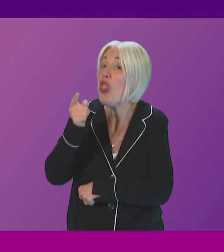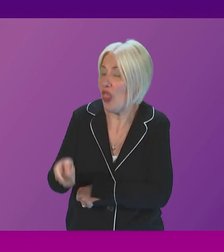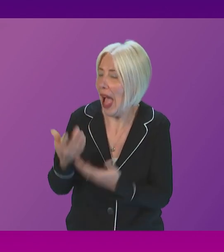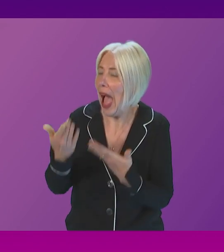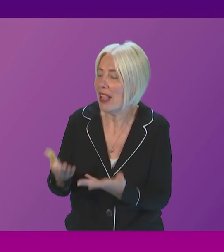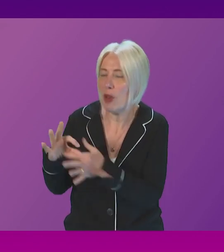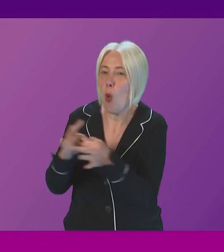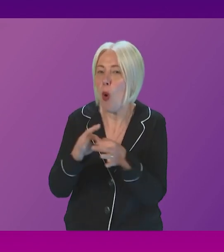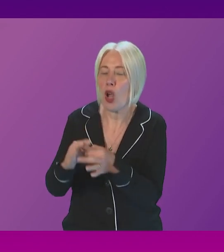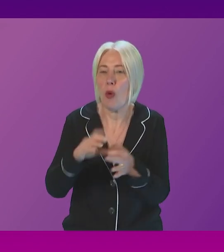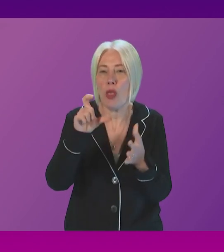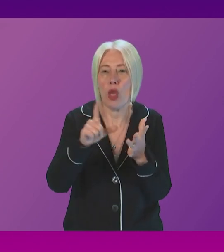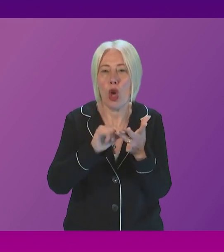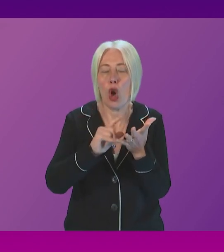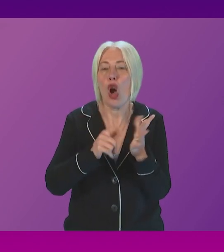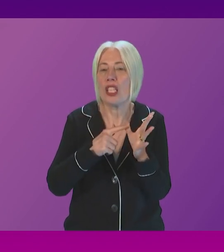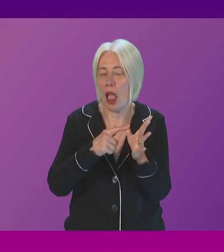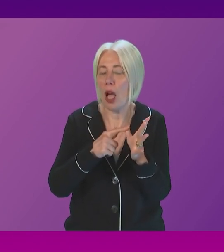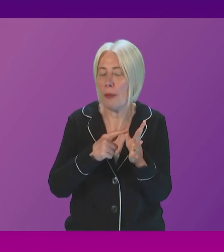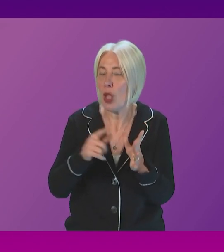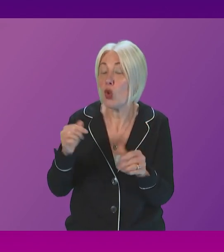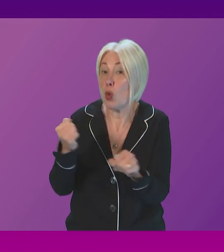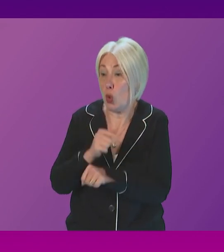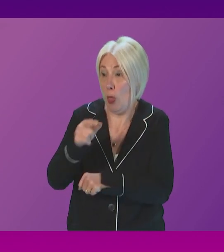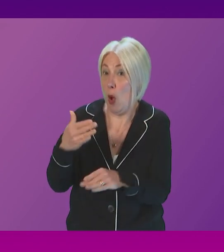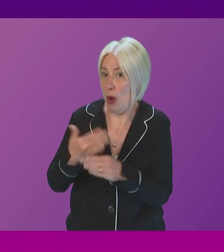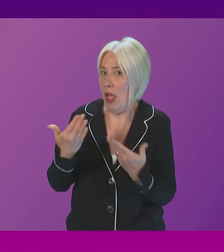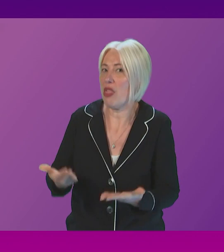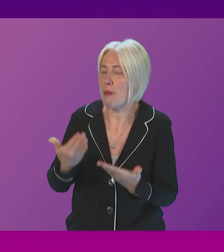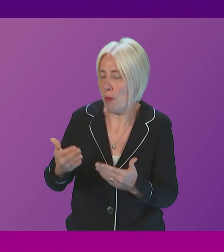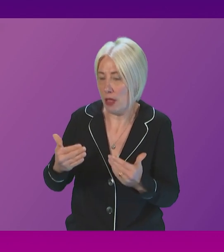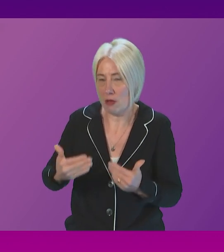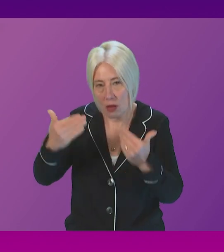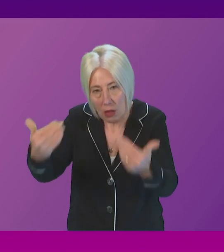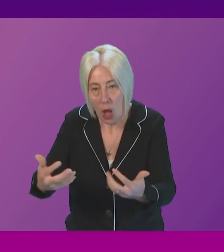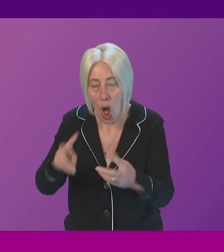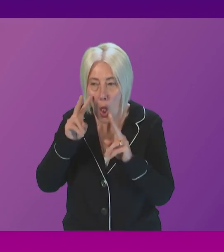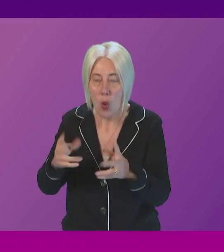Authorities and the local authorities. We will, of course, consider the value for money of various